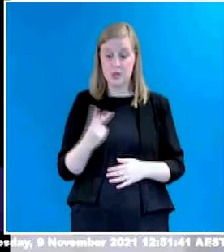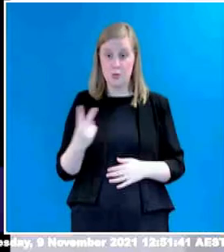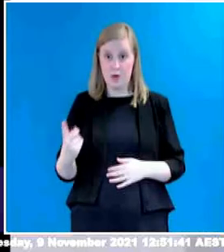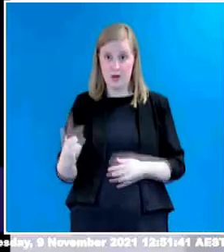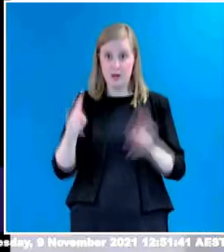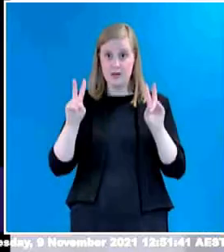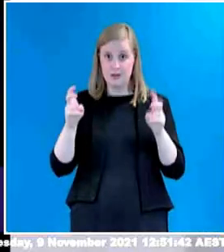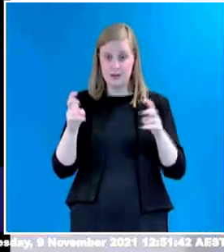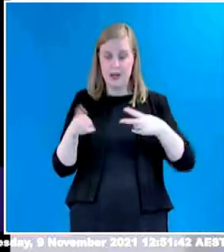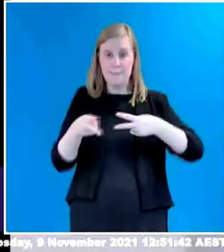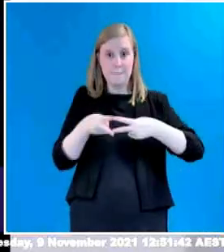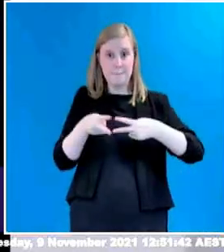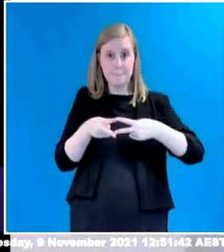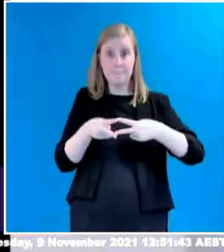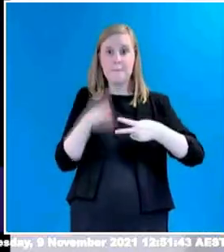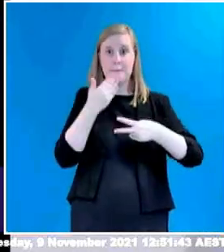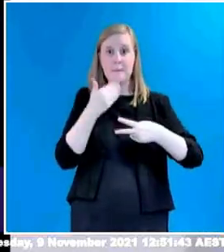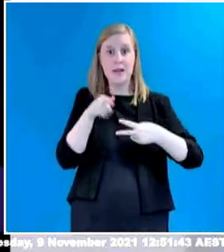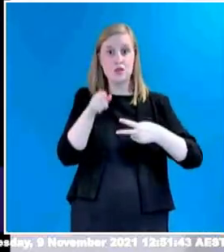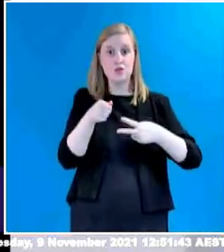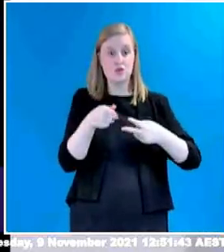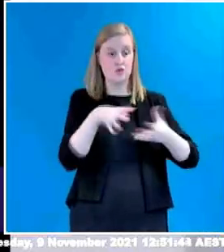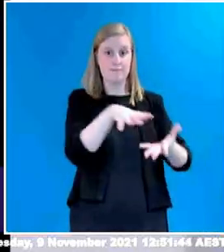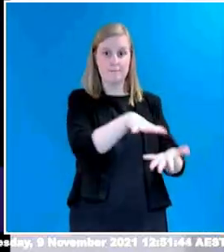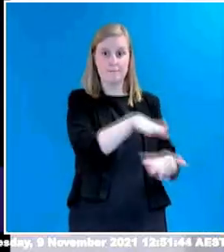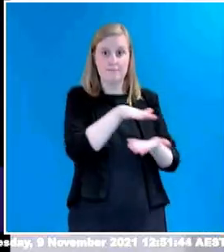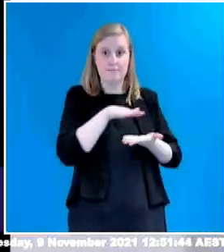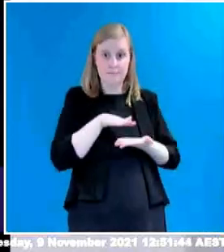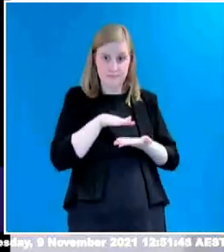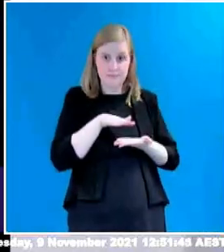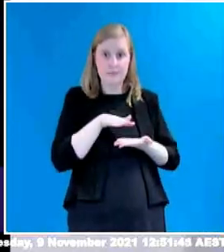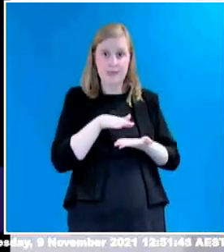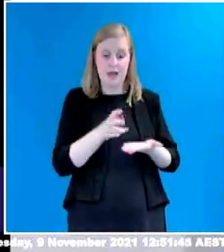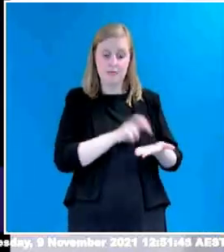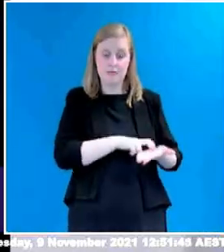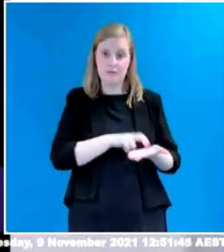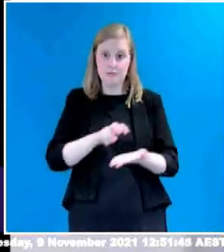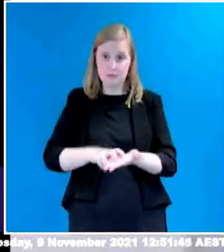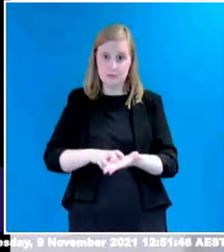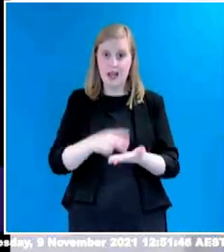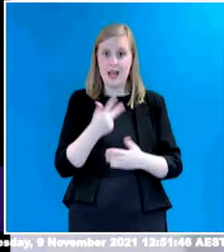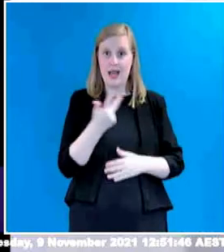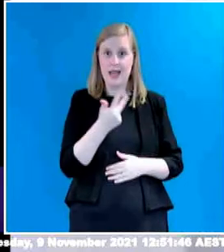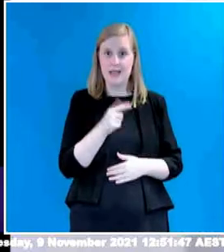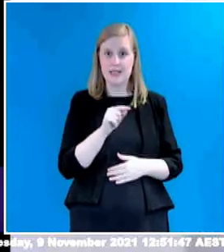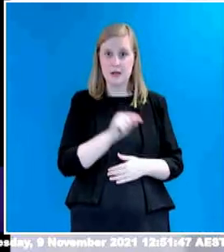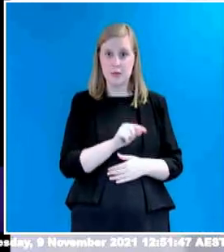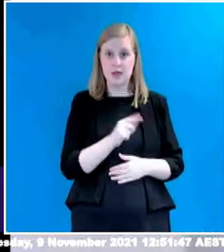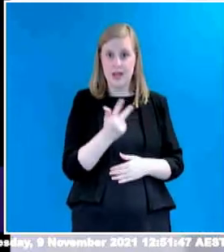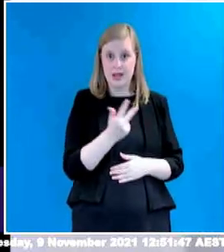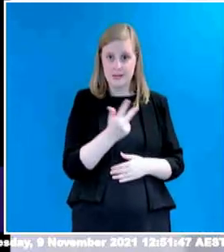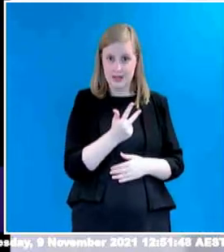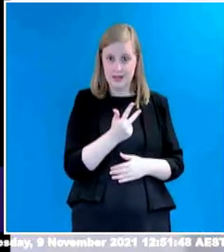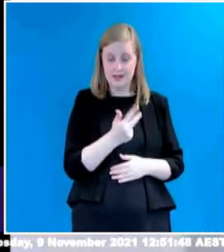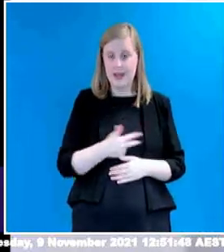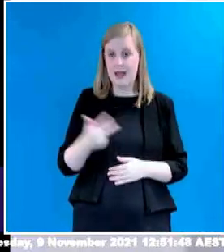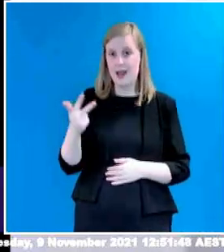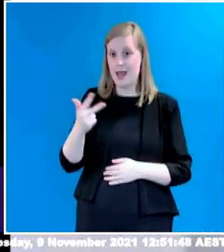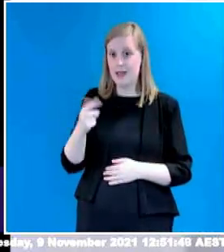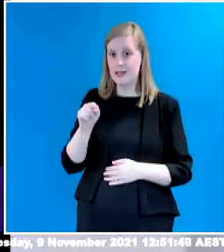be received and marked, respectively, Exhibit 18.18 and 18.19.